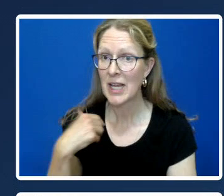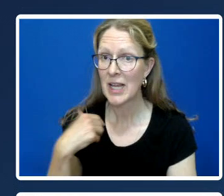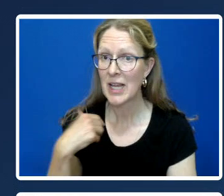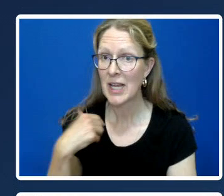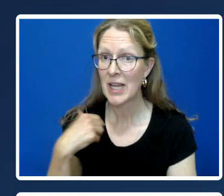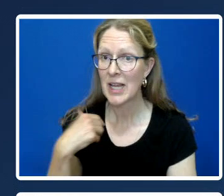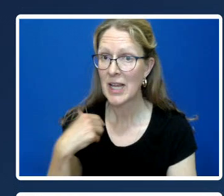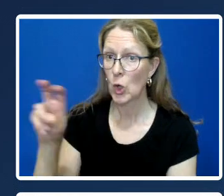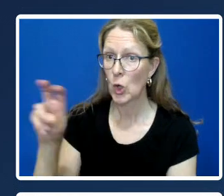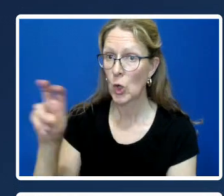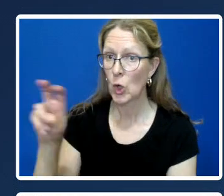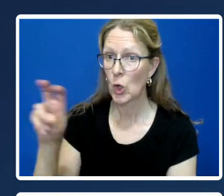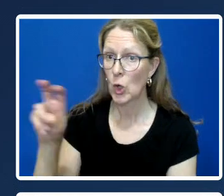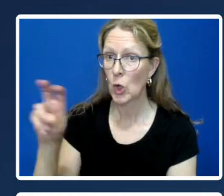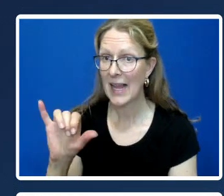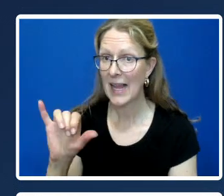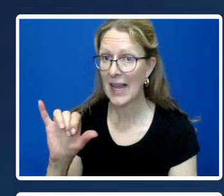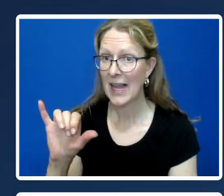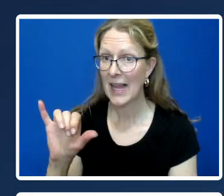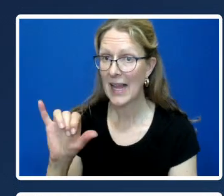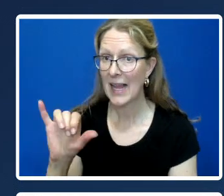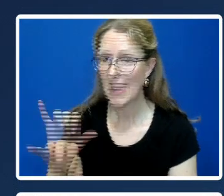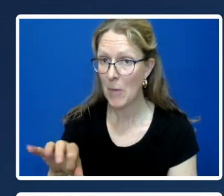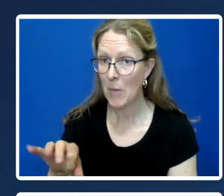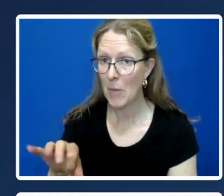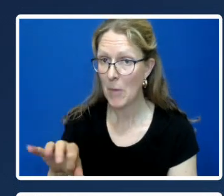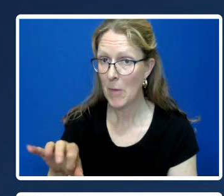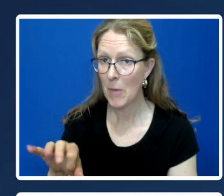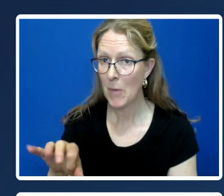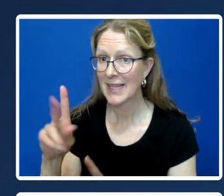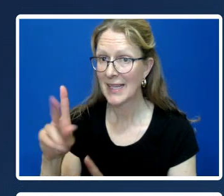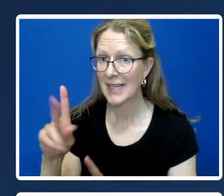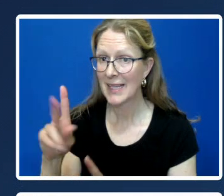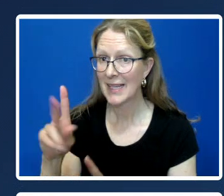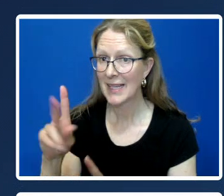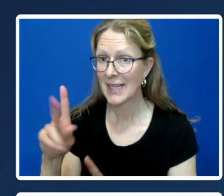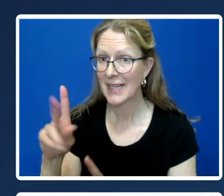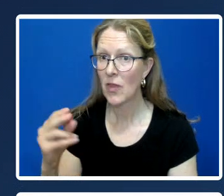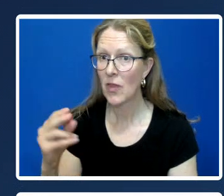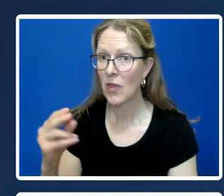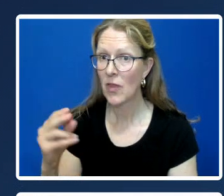And one fun thing is actually, Kenilworth Aquatic Gardens is part of Anacostia Park. So,